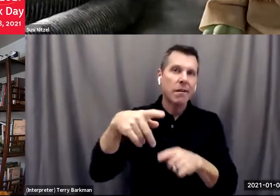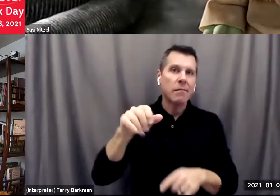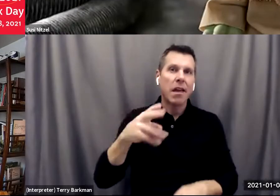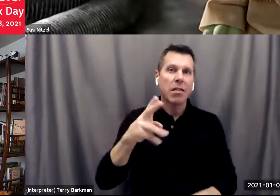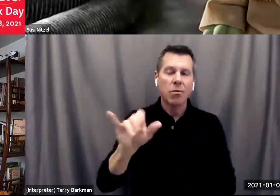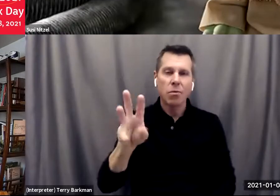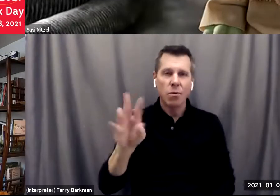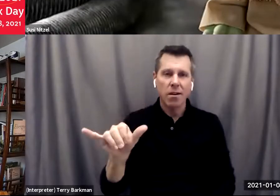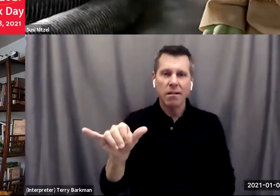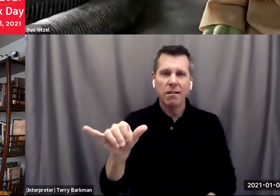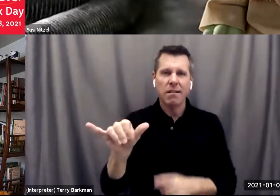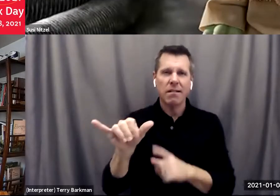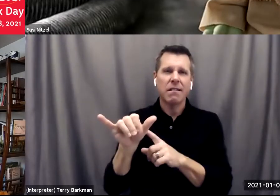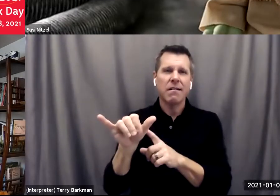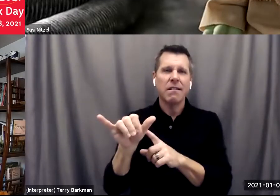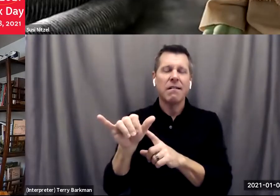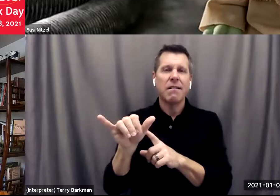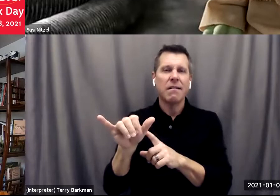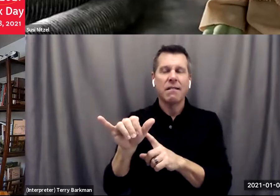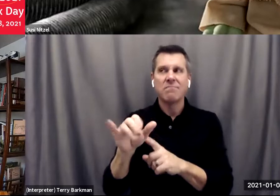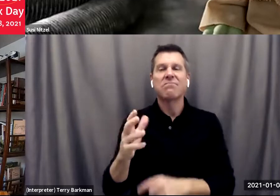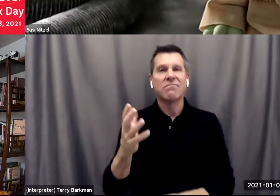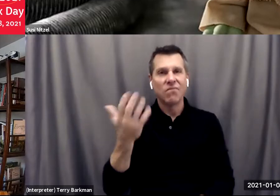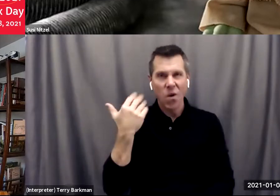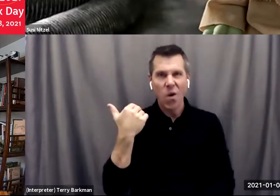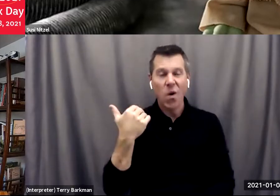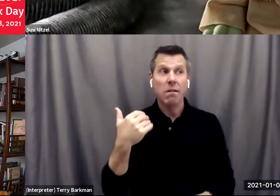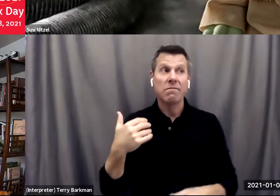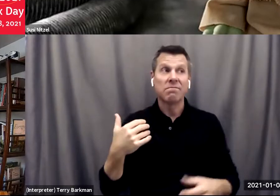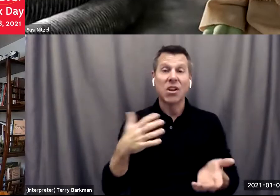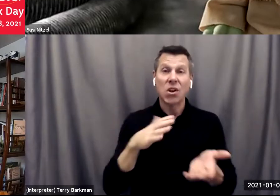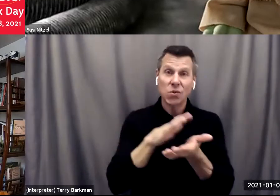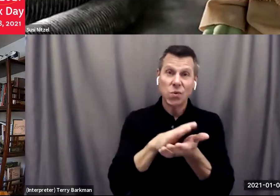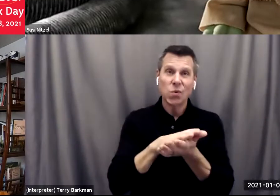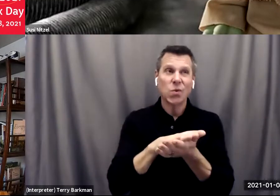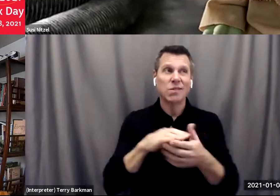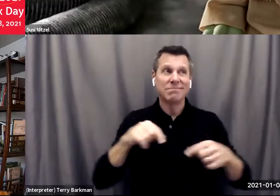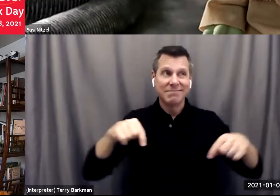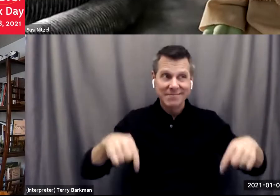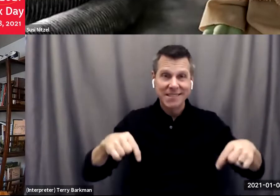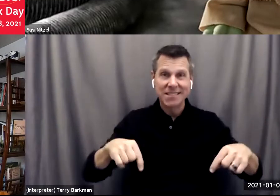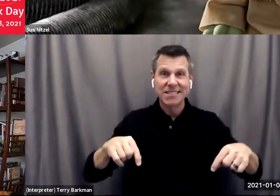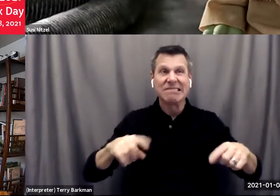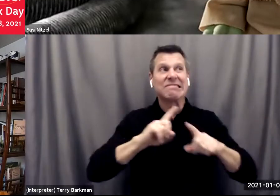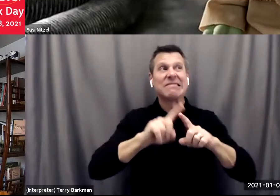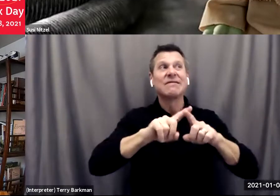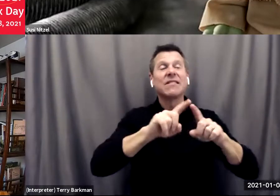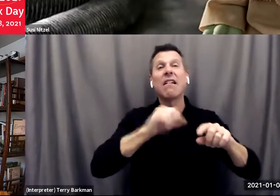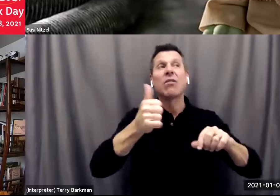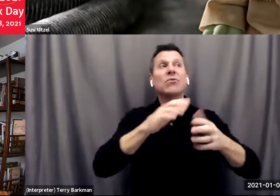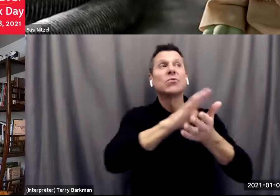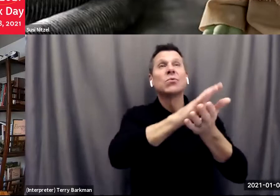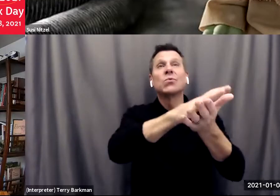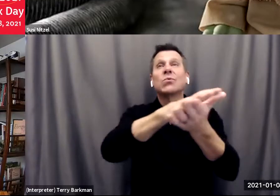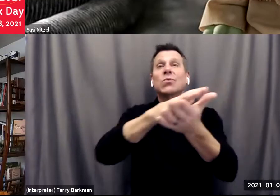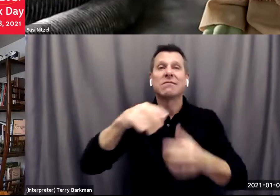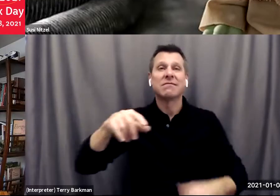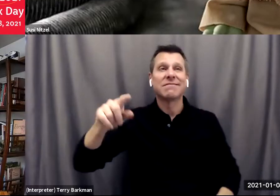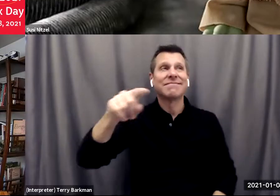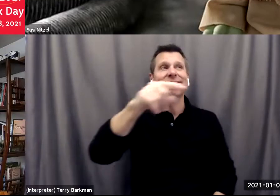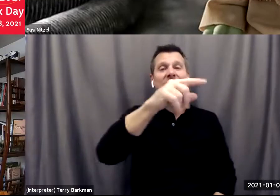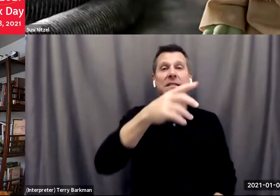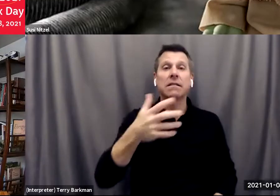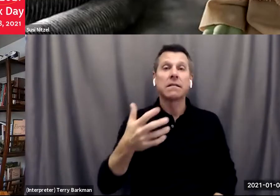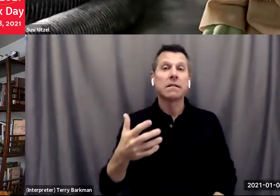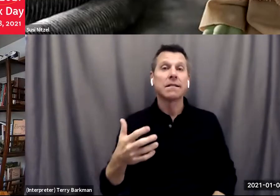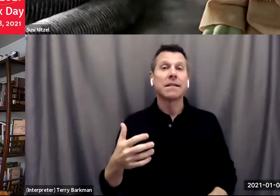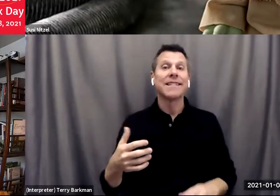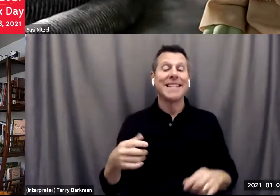already existed on our campus in our colleges, prior to guided pathways, I think the thing that's, that's really different is